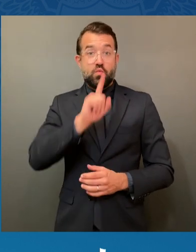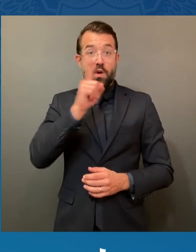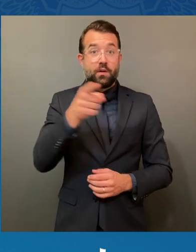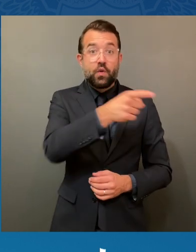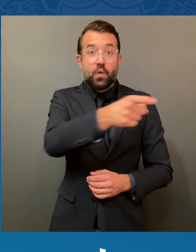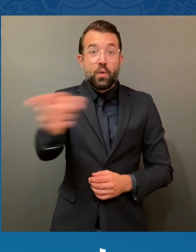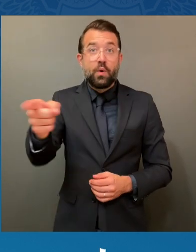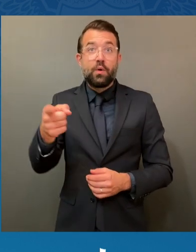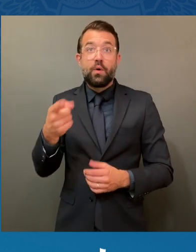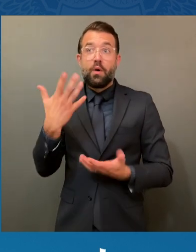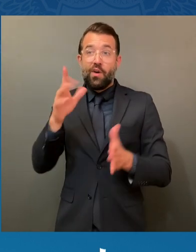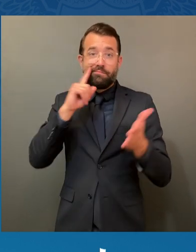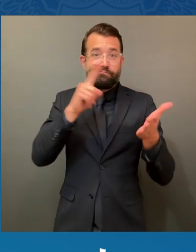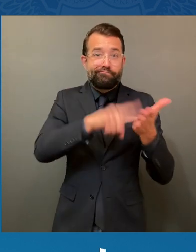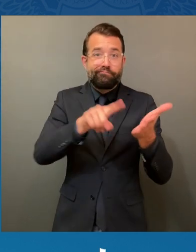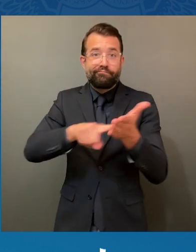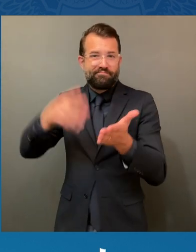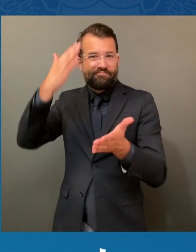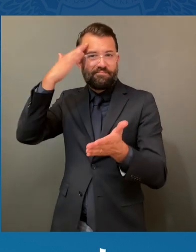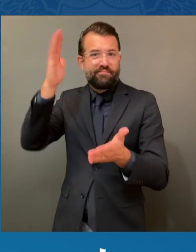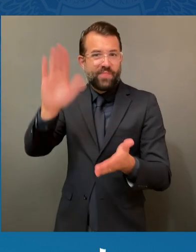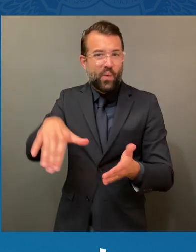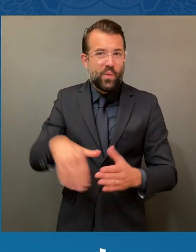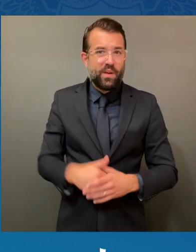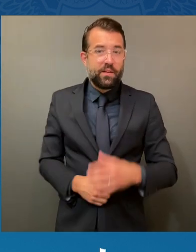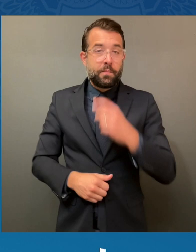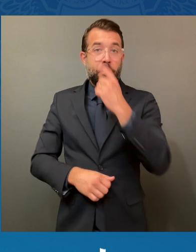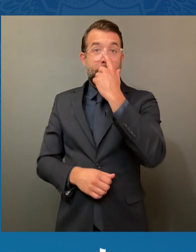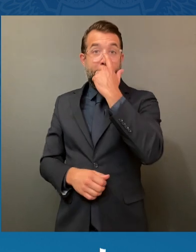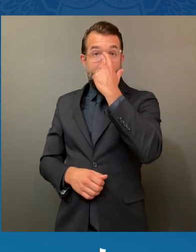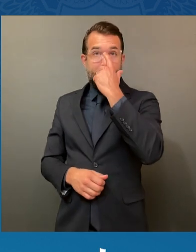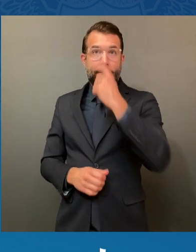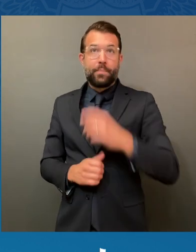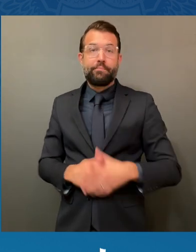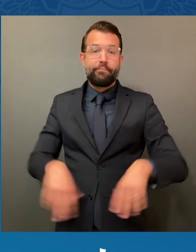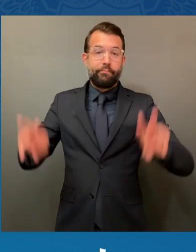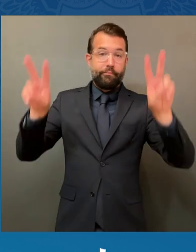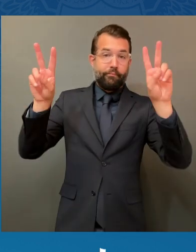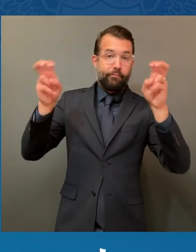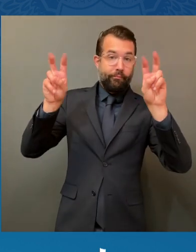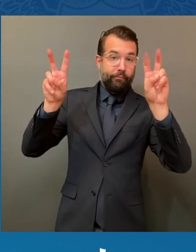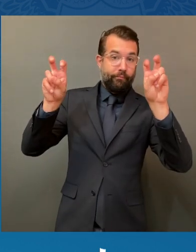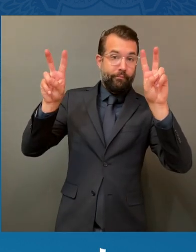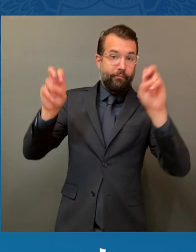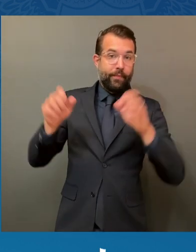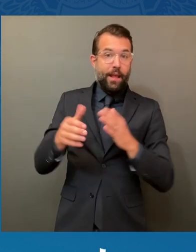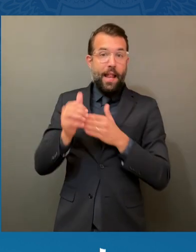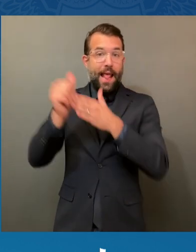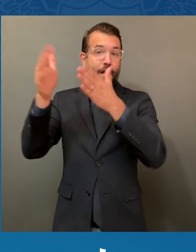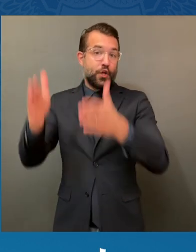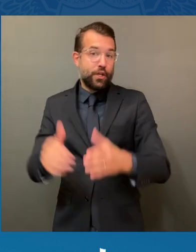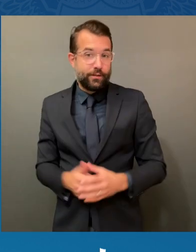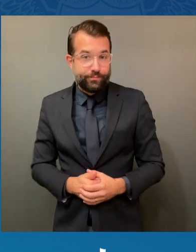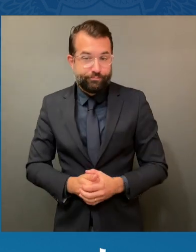So, while so-called leaders claim we should return the issue of reproductive freedom